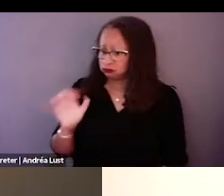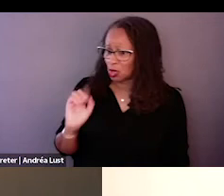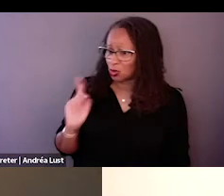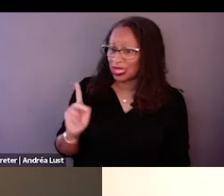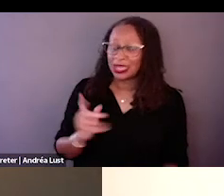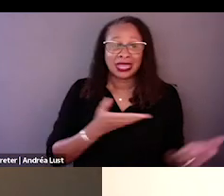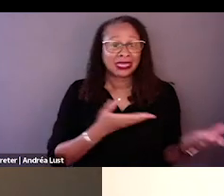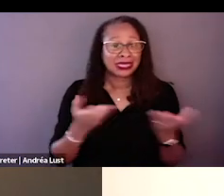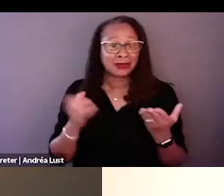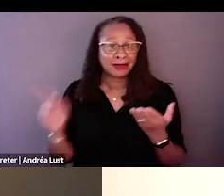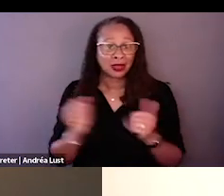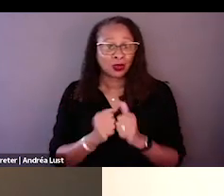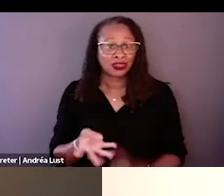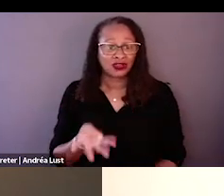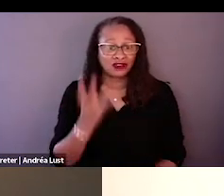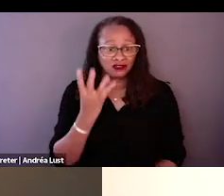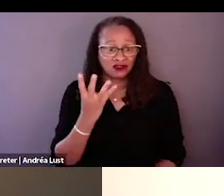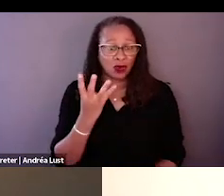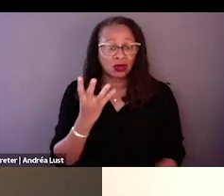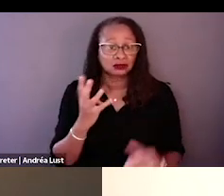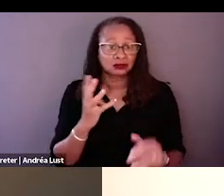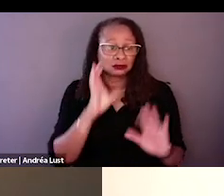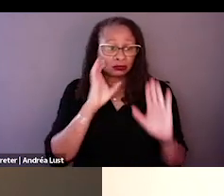movie. Can you talk about that a little bit?